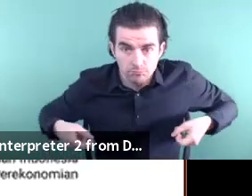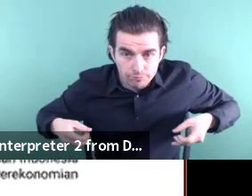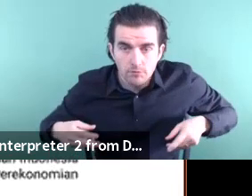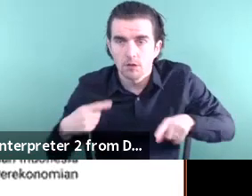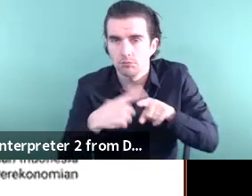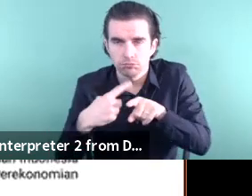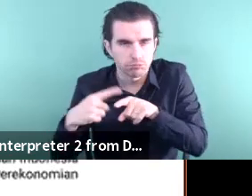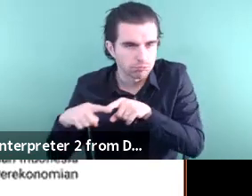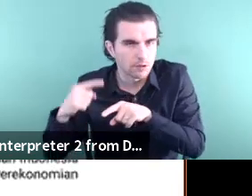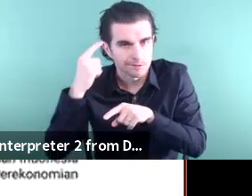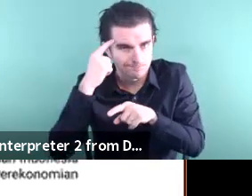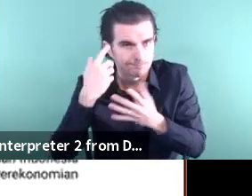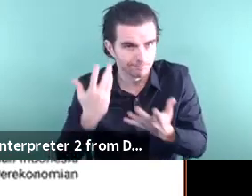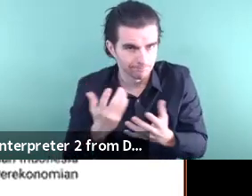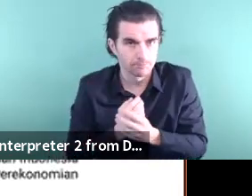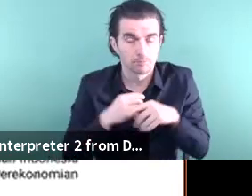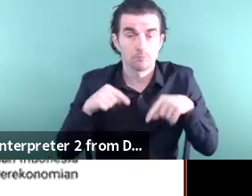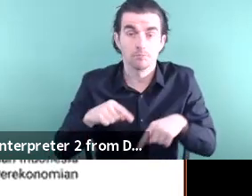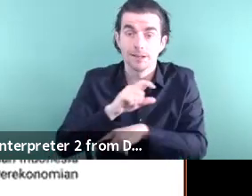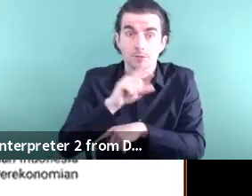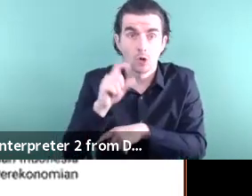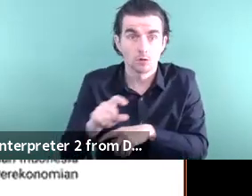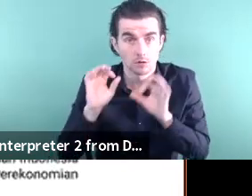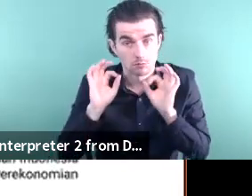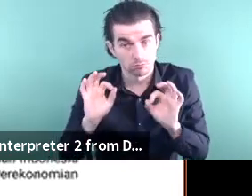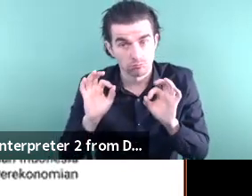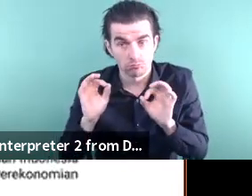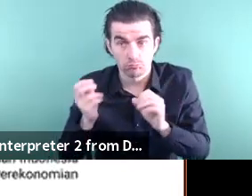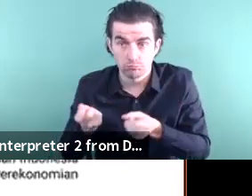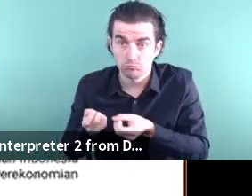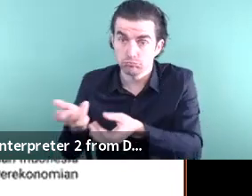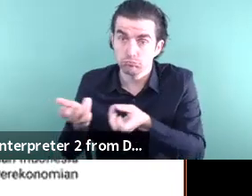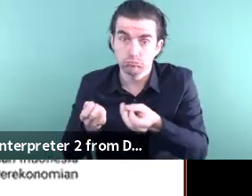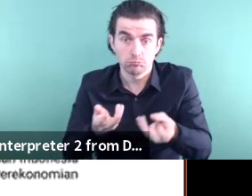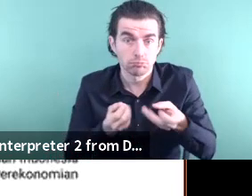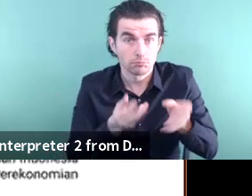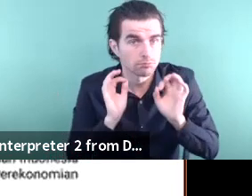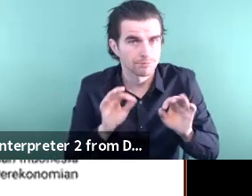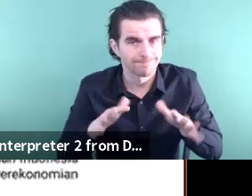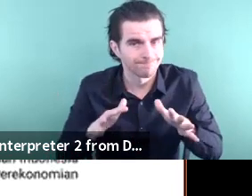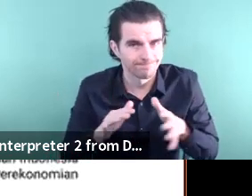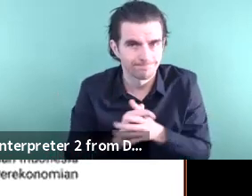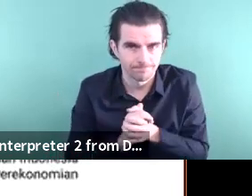this proposal is still on its preliminary stage so, our next step